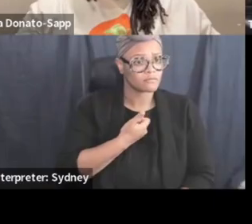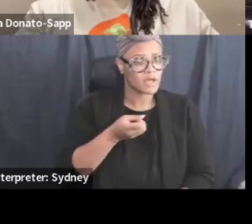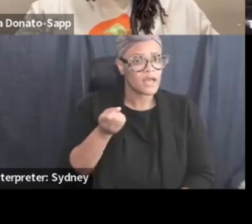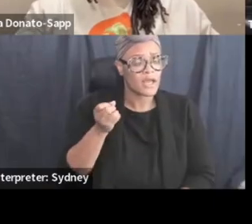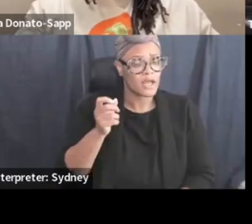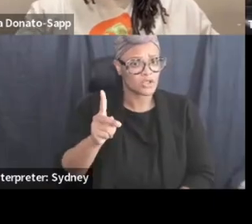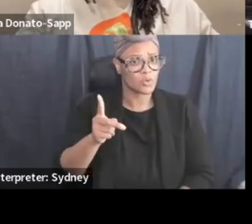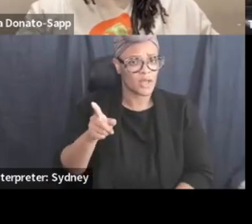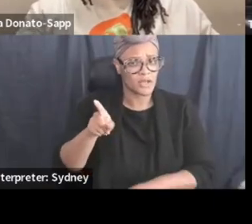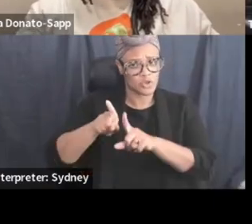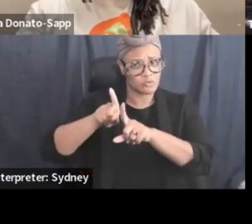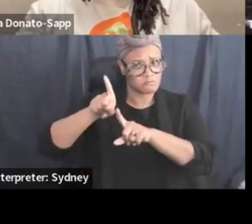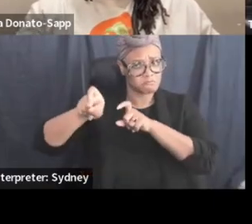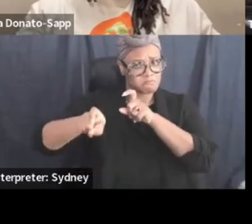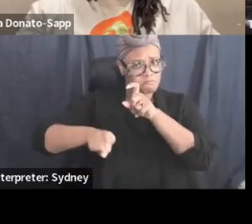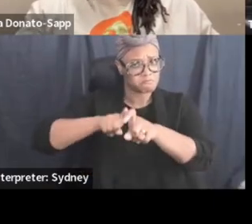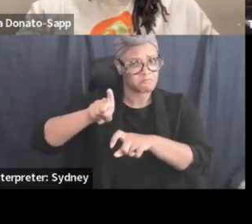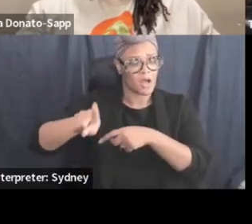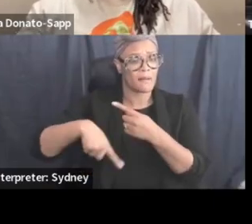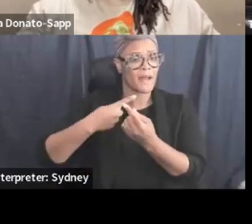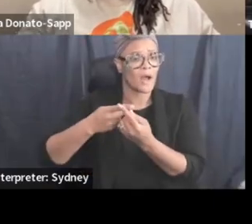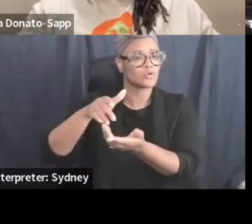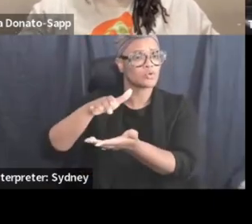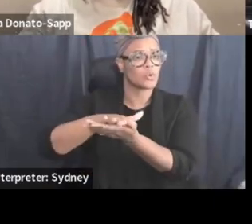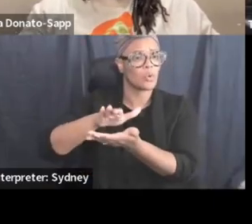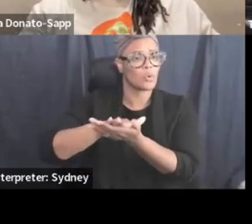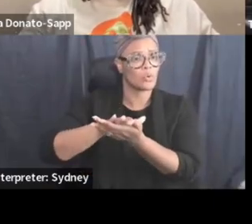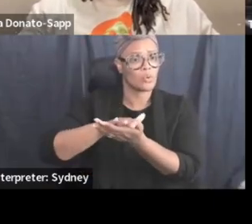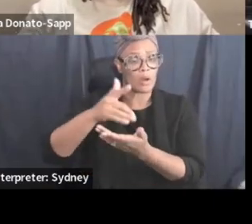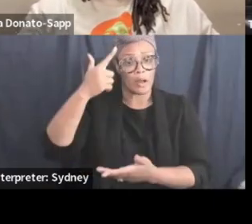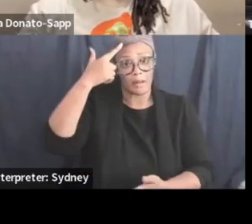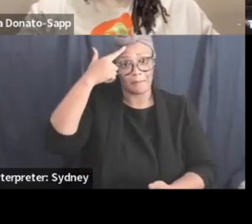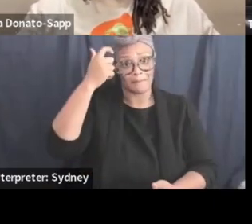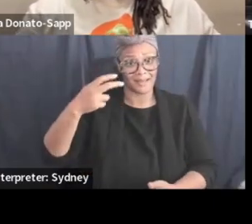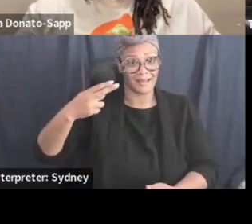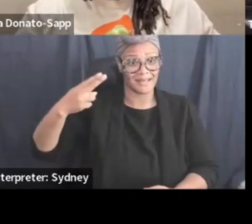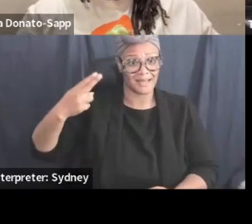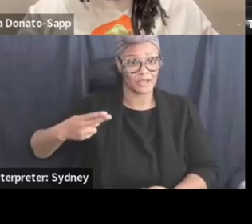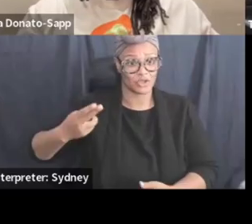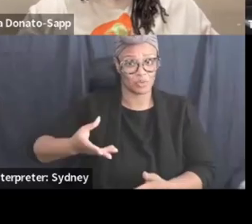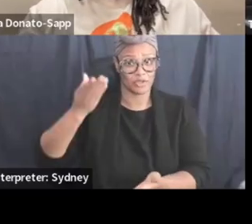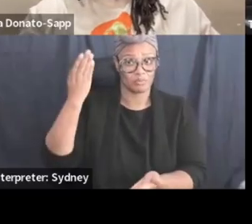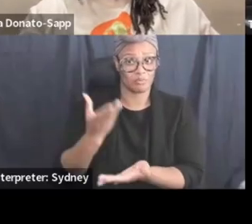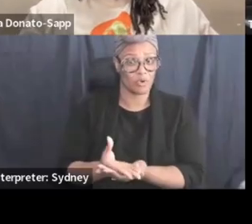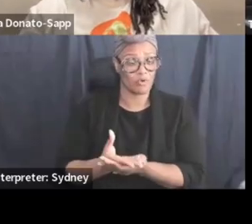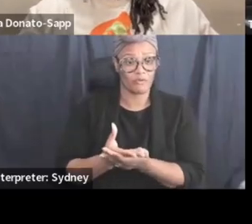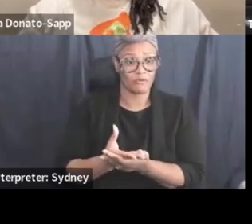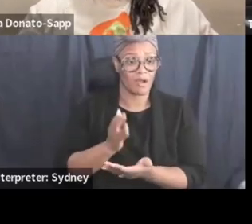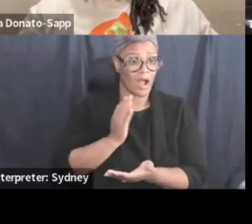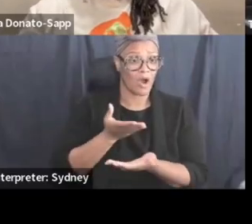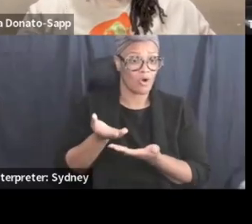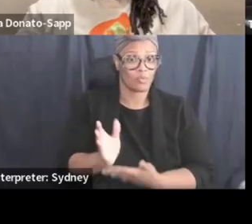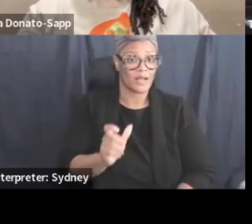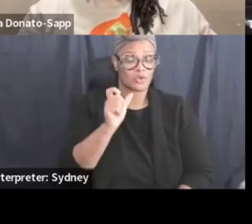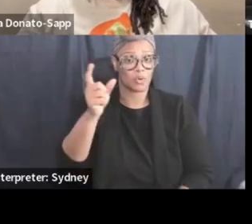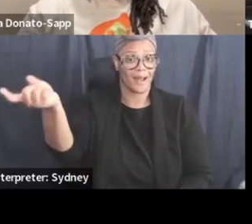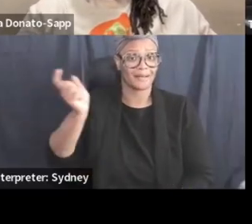that rights are never given but have to be fought for. Uh we should allow we should allow each other